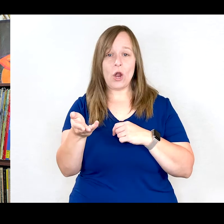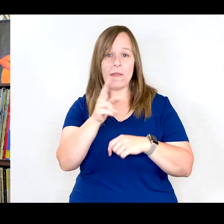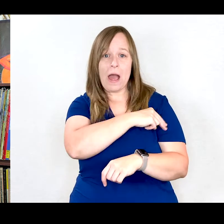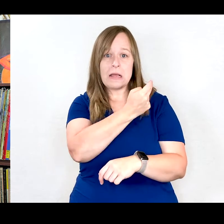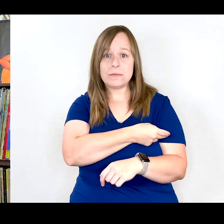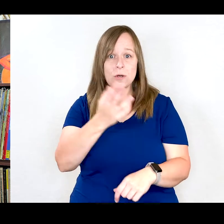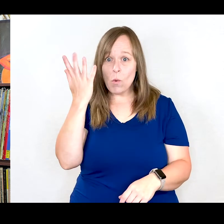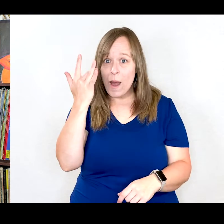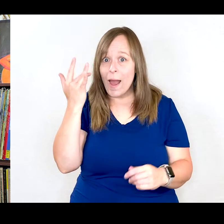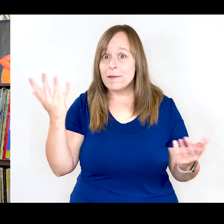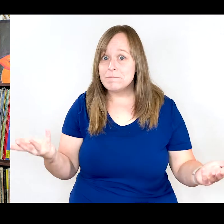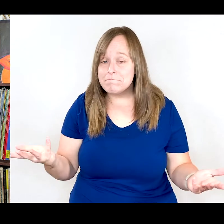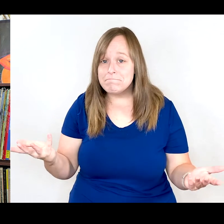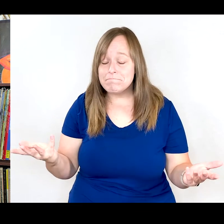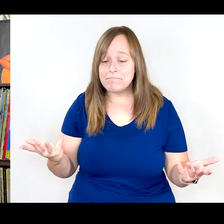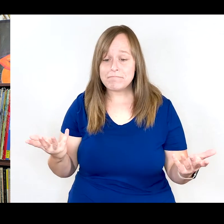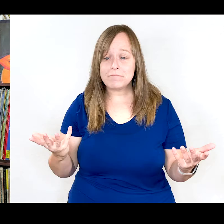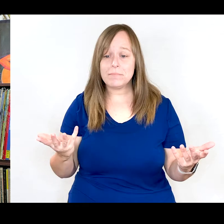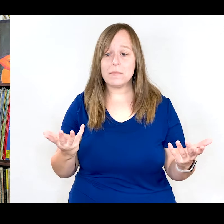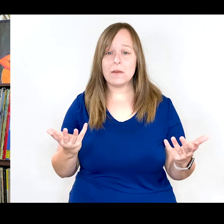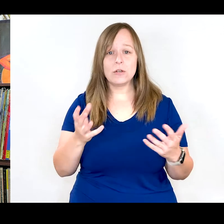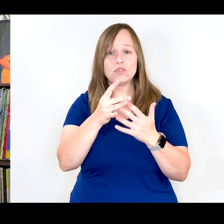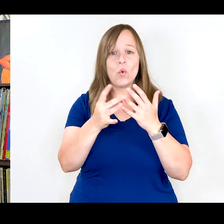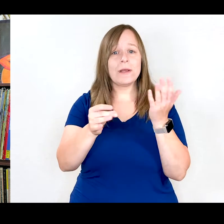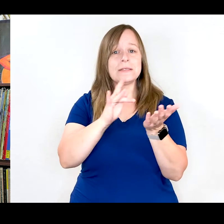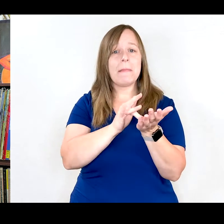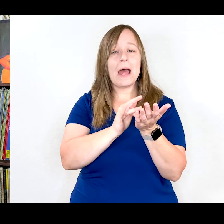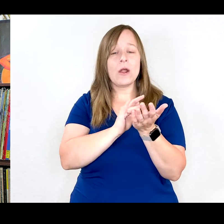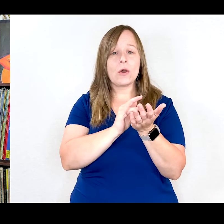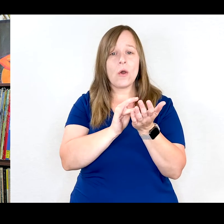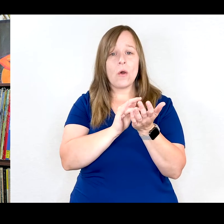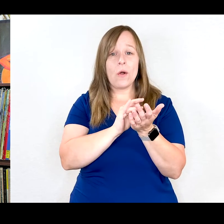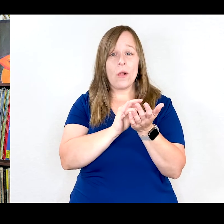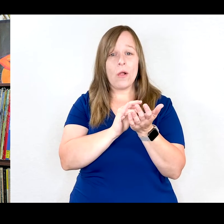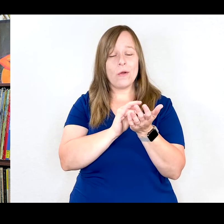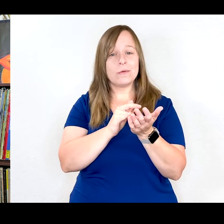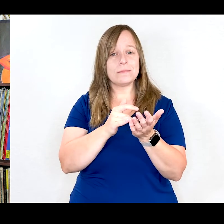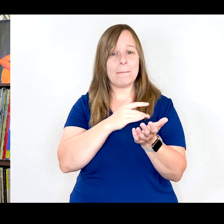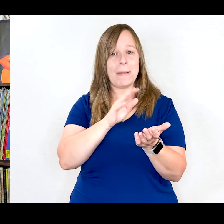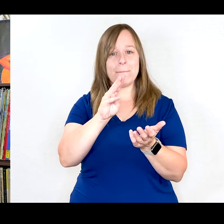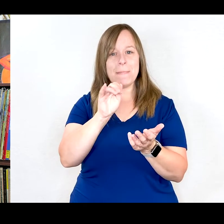I couldn't be there because Choice Medical who gives me